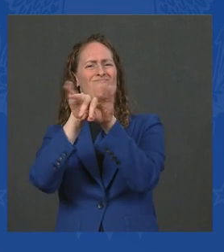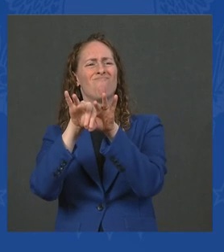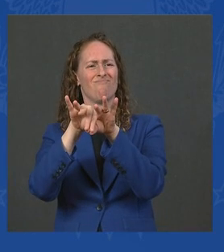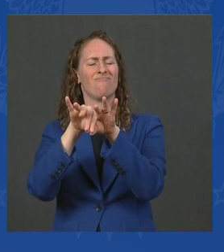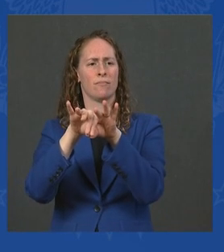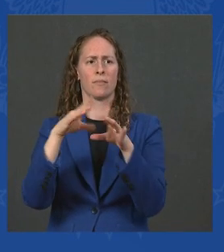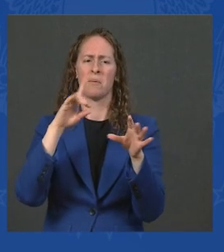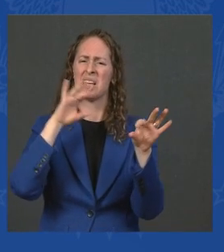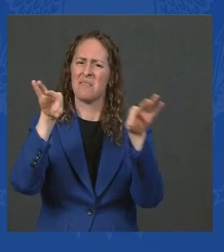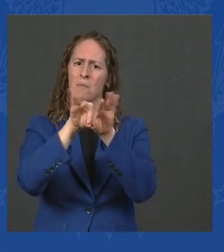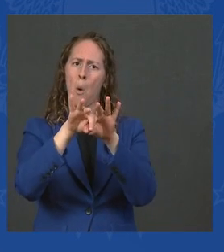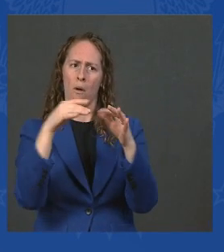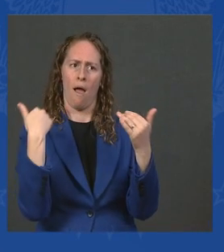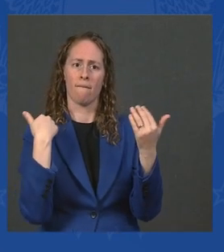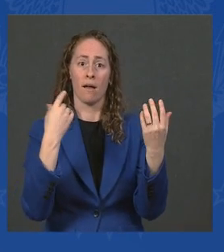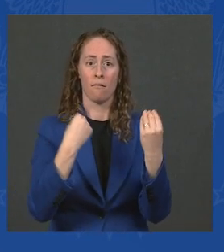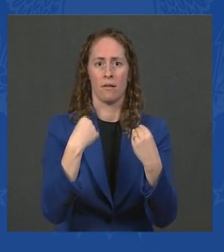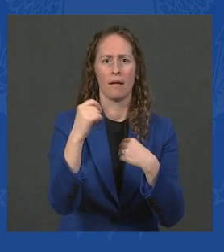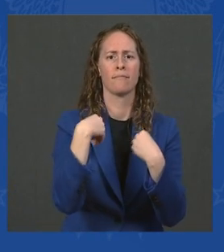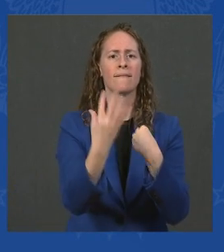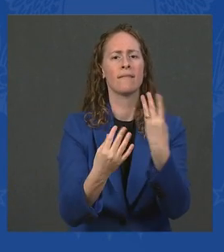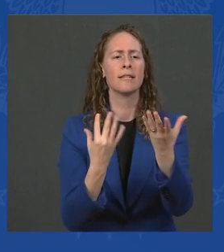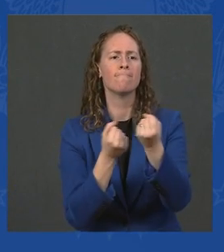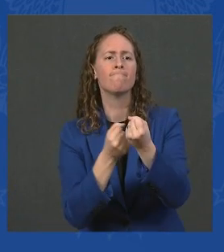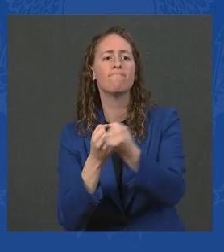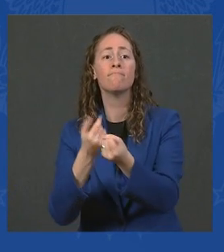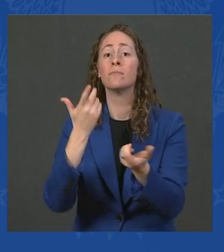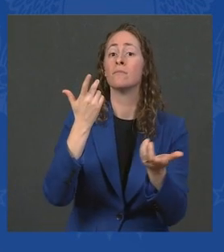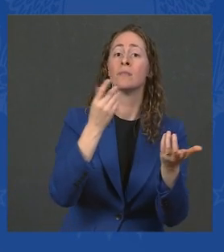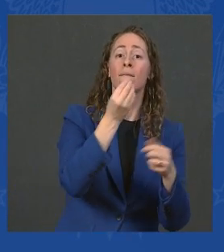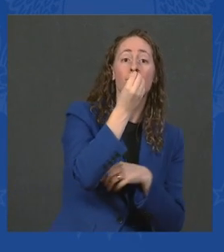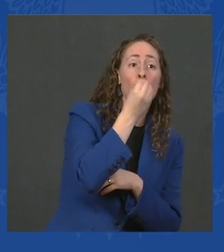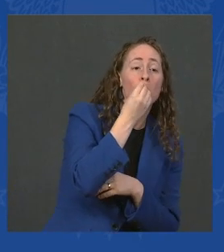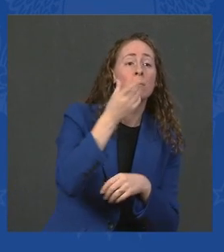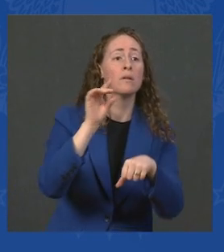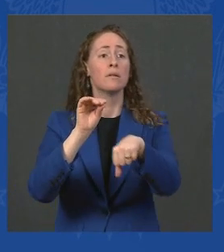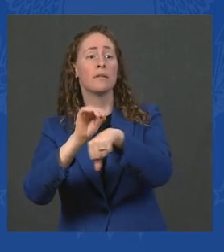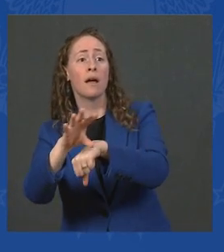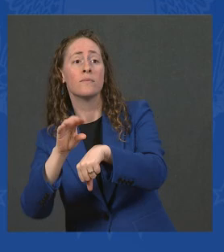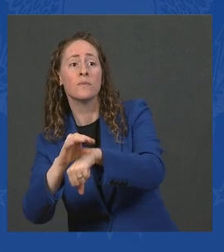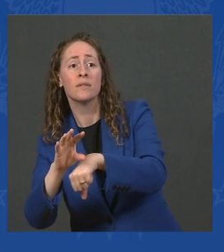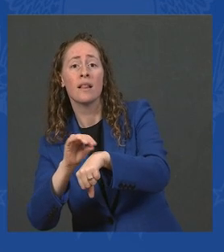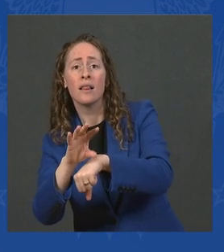like meals, school counseling that helps the students stay physically and mentally alert.